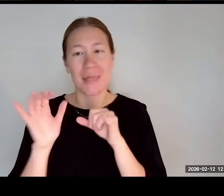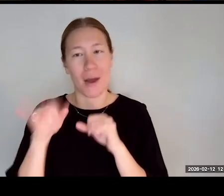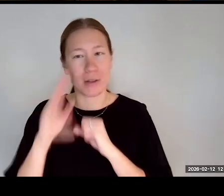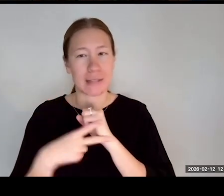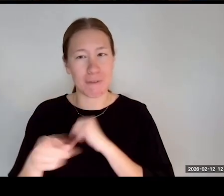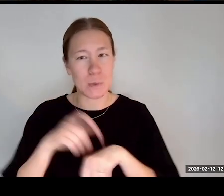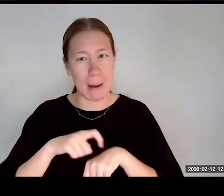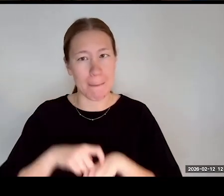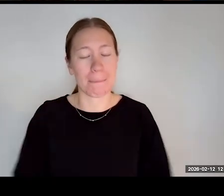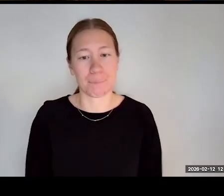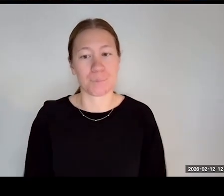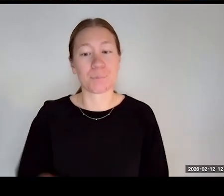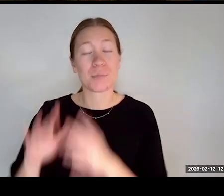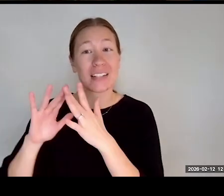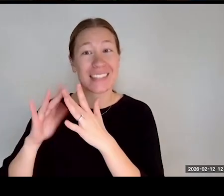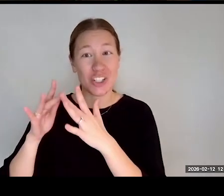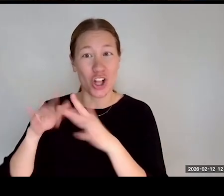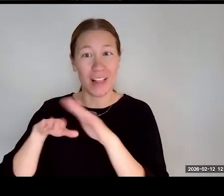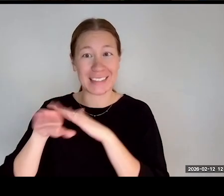So digital accessibility can also save all of us time.